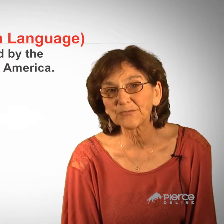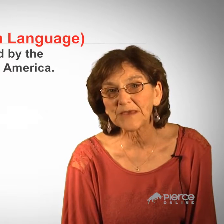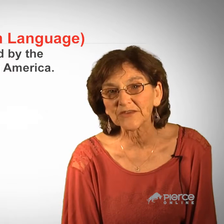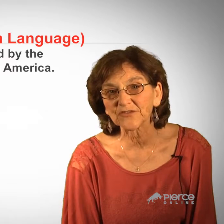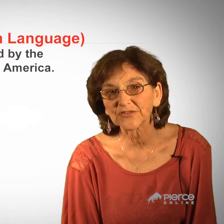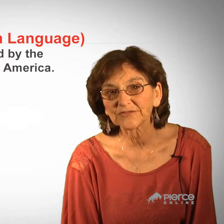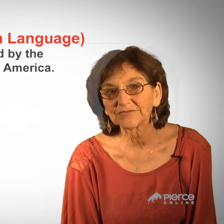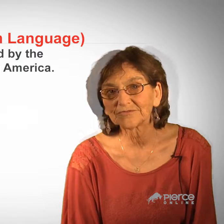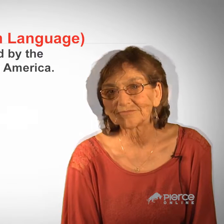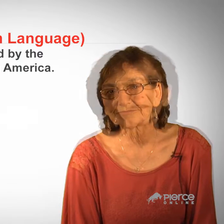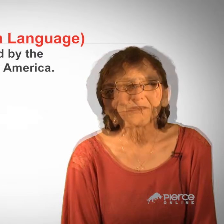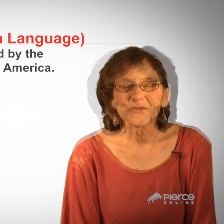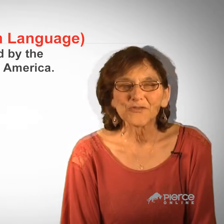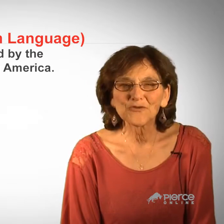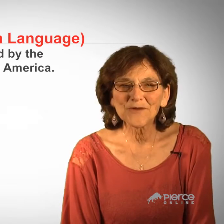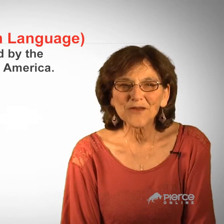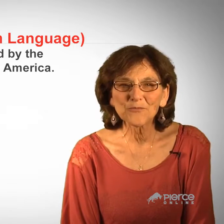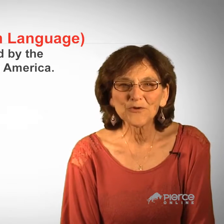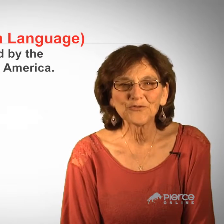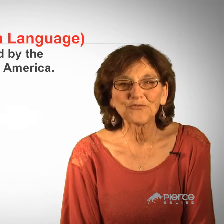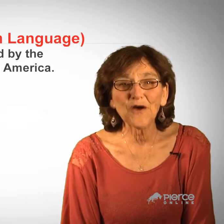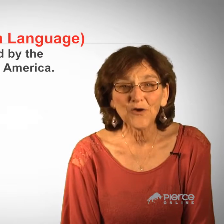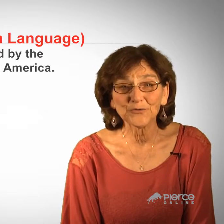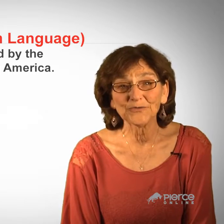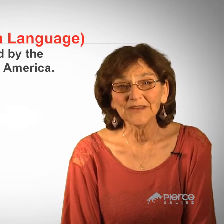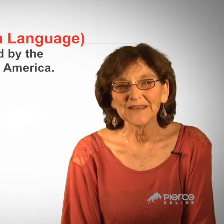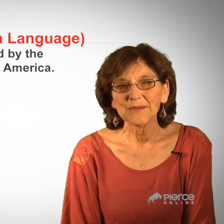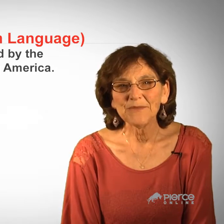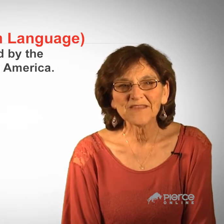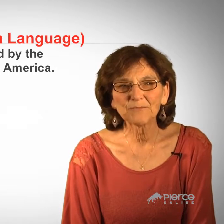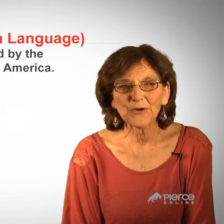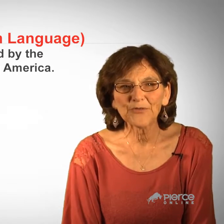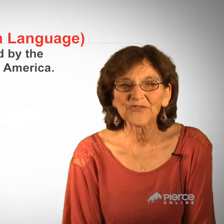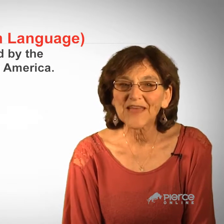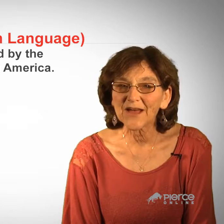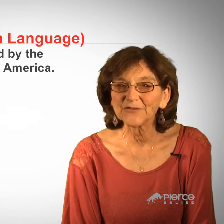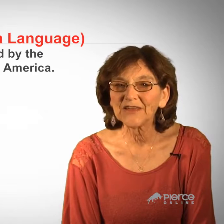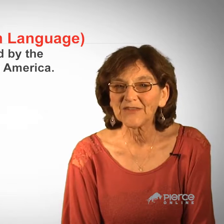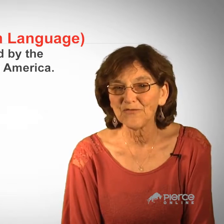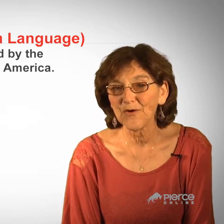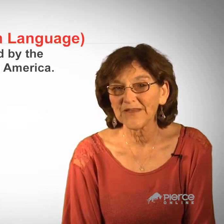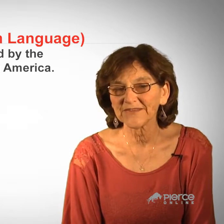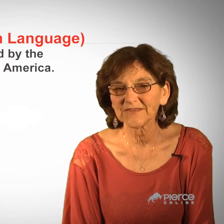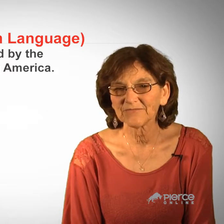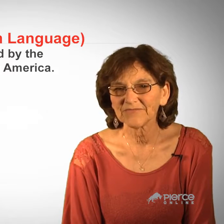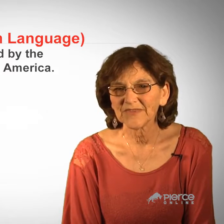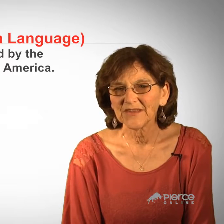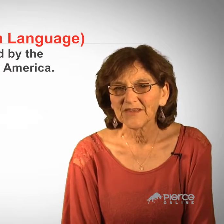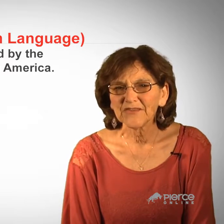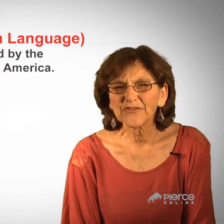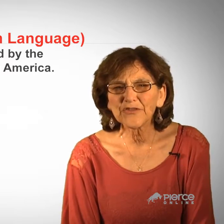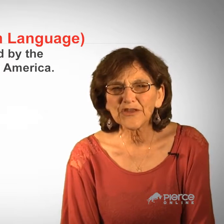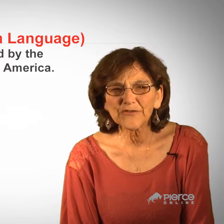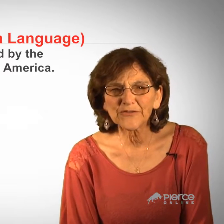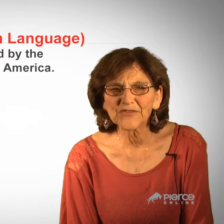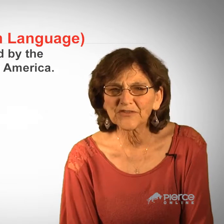for speech. The Greek root "phone" means both sound and voice. So the use of such